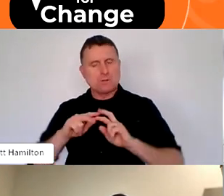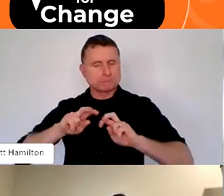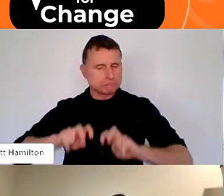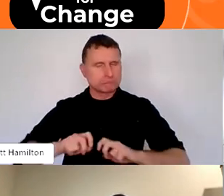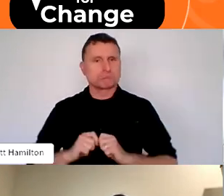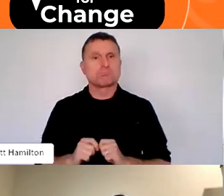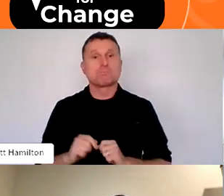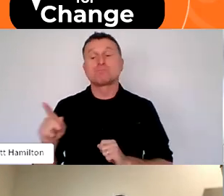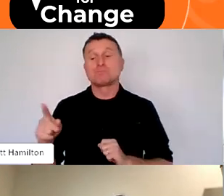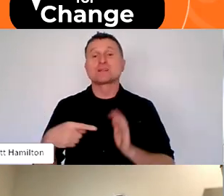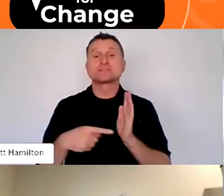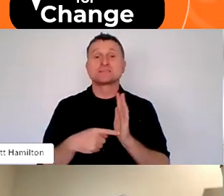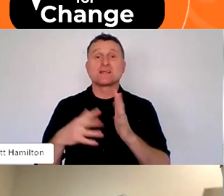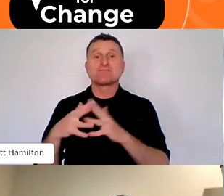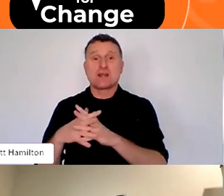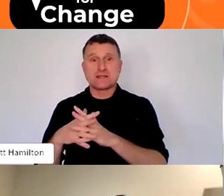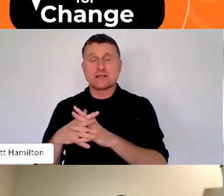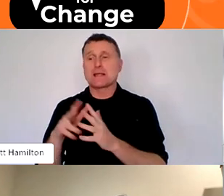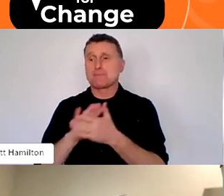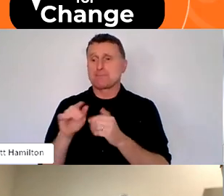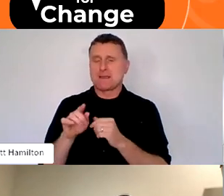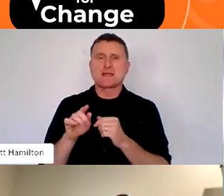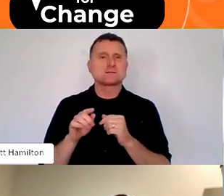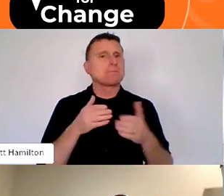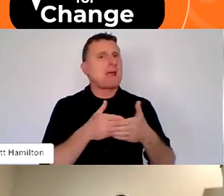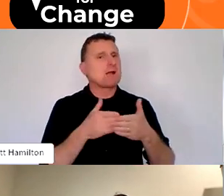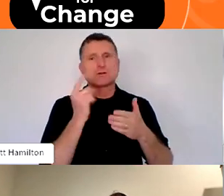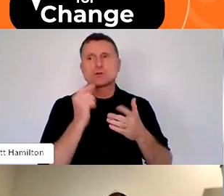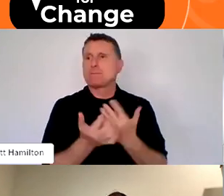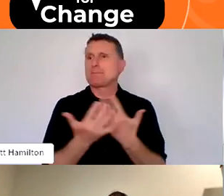that these barriers come in many forms, not only the physical space